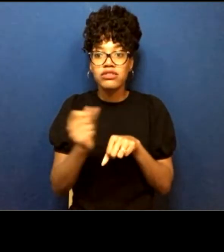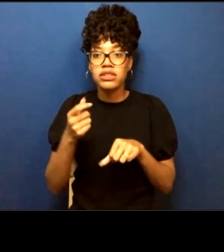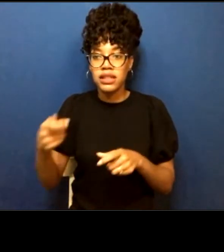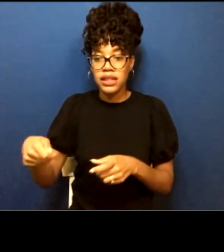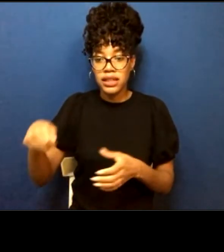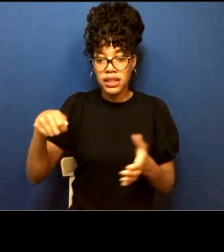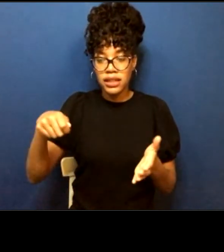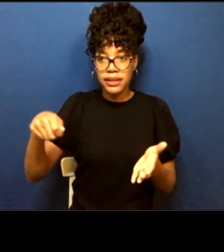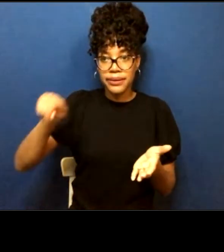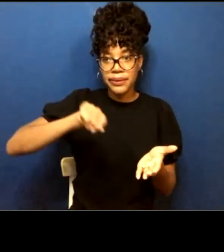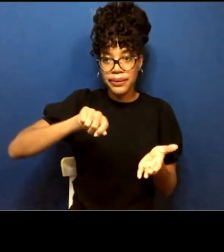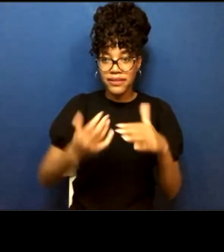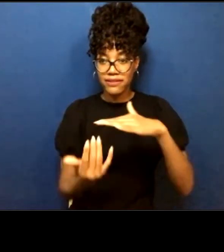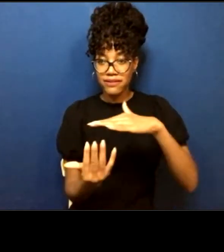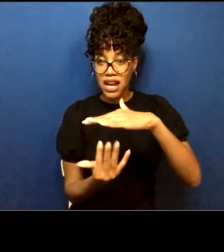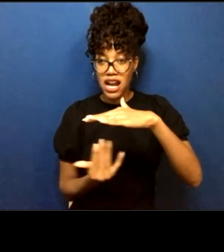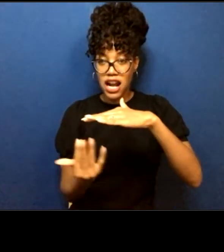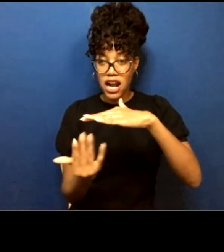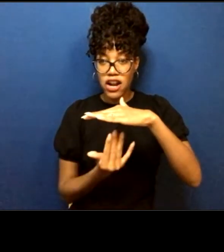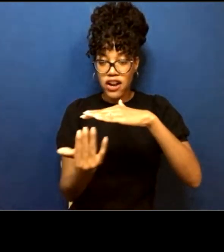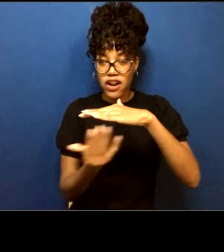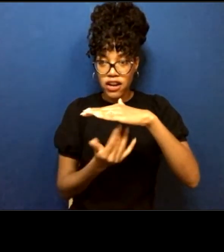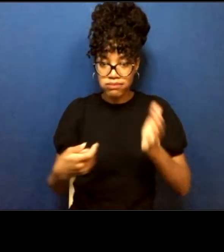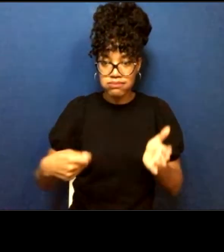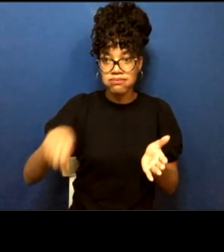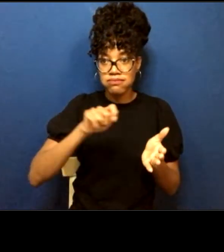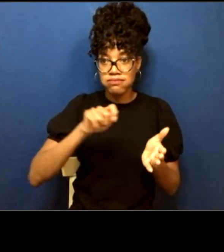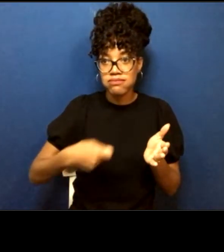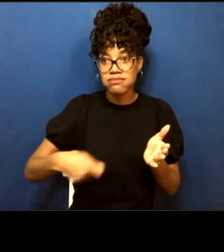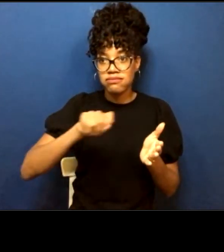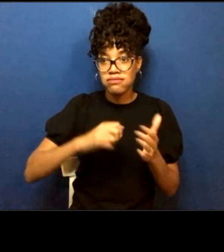And so it gives it a lot more of that flavor to it. But you can buy wild rice.